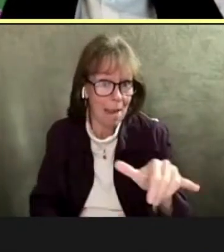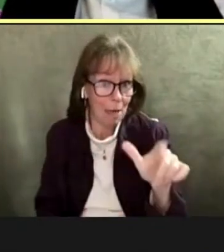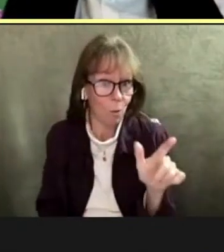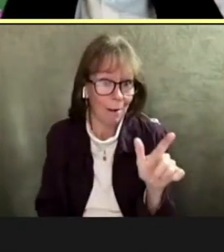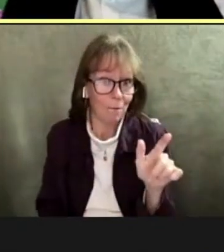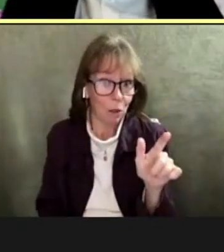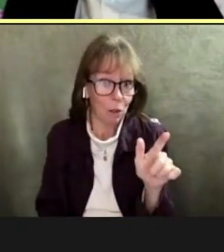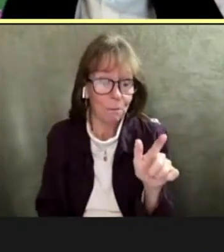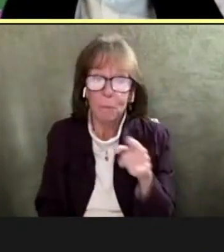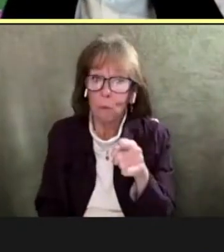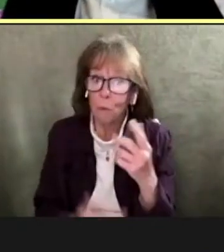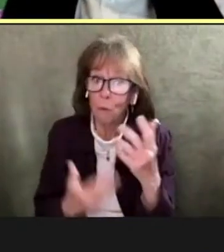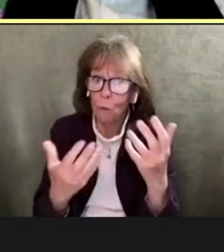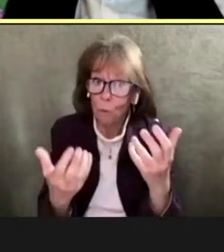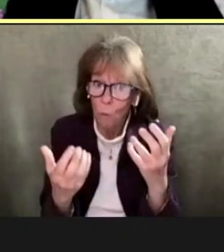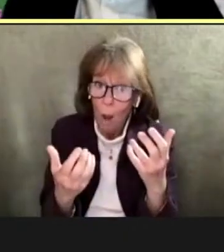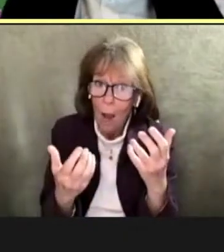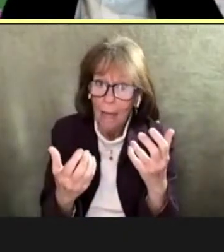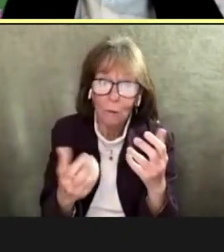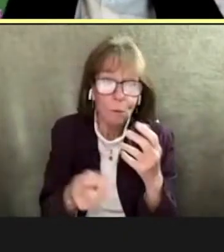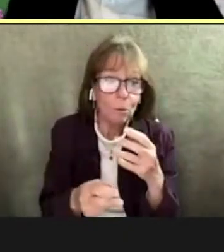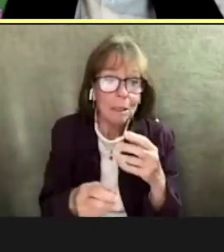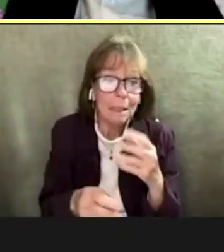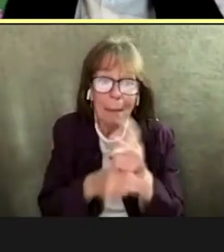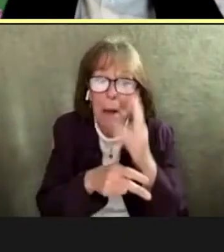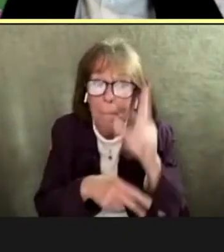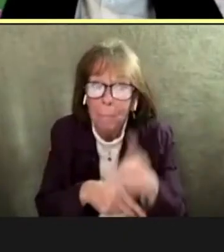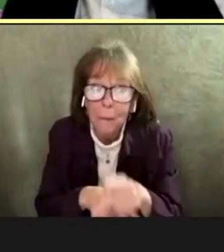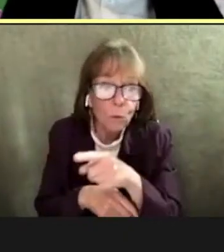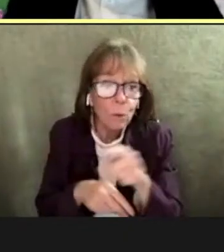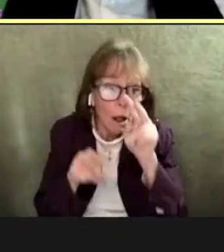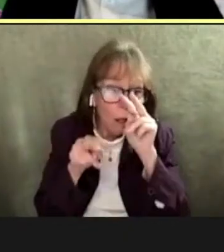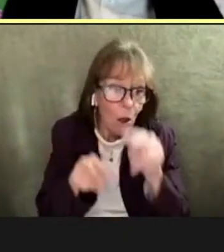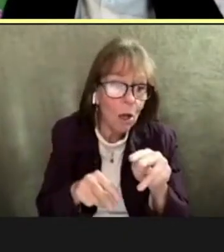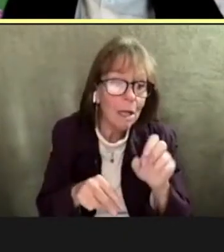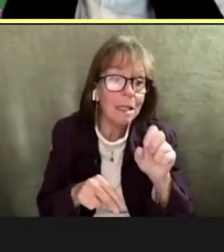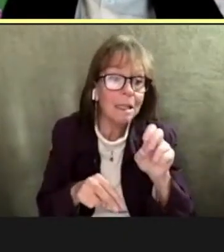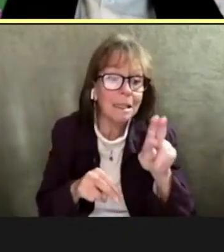If you'd like to stay updated, you can sign up for their Substack on the website.